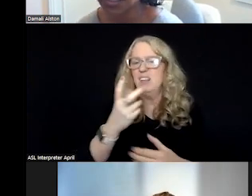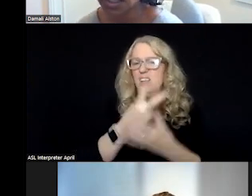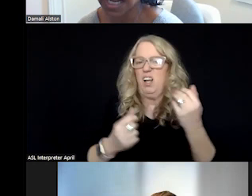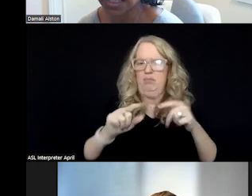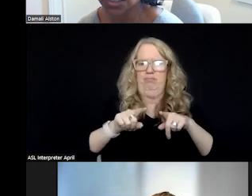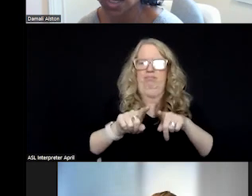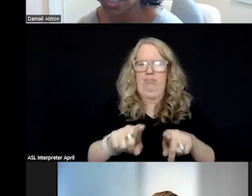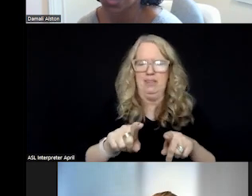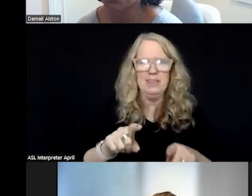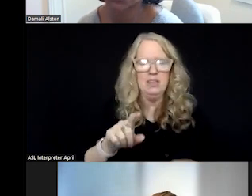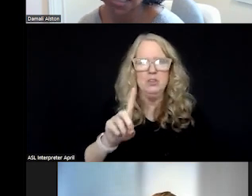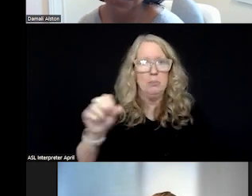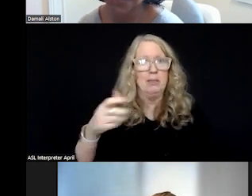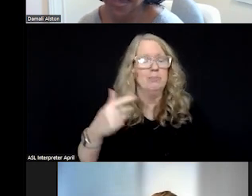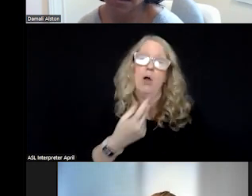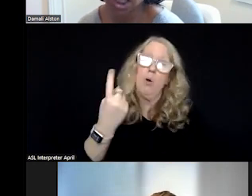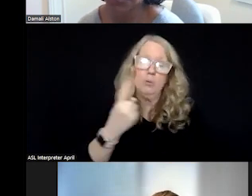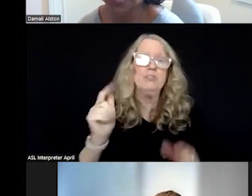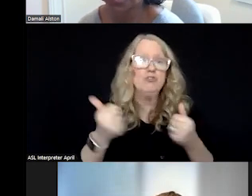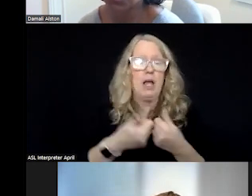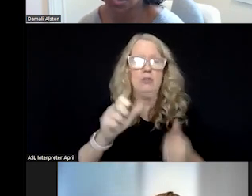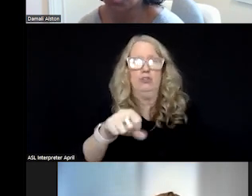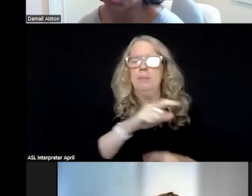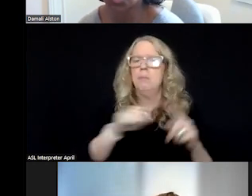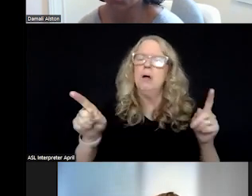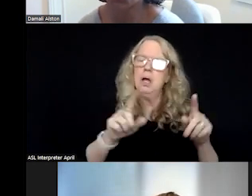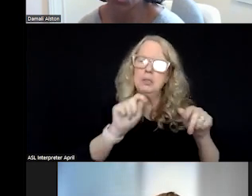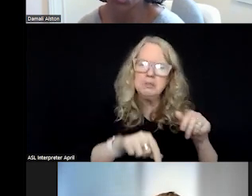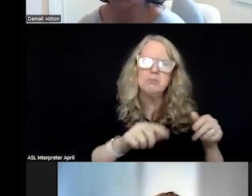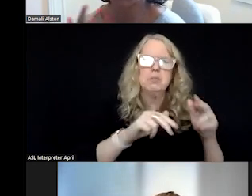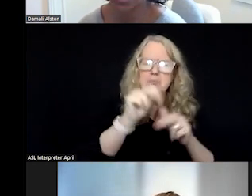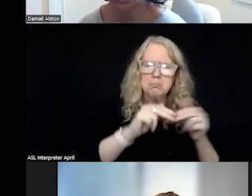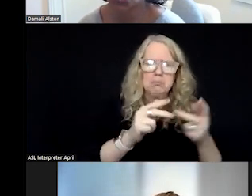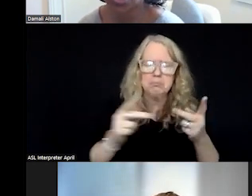A CHALLENGE, BUT I THINK THE FACILITIES ARE TRYING TO WORK